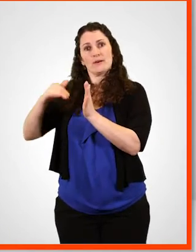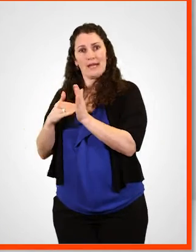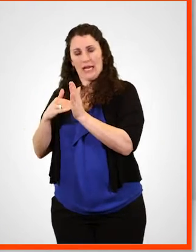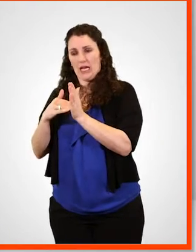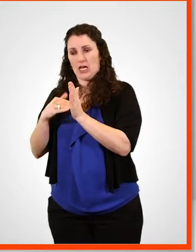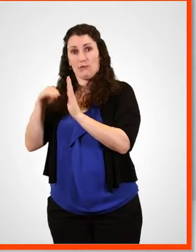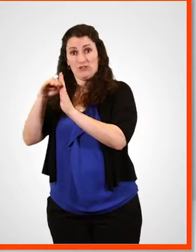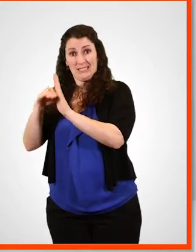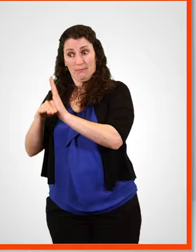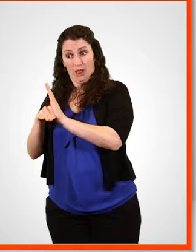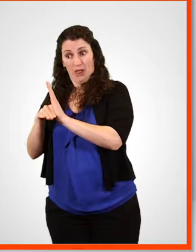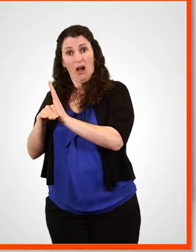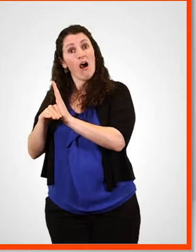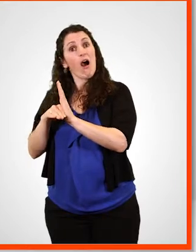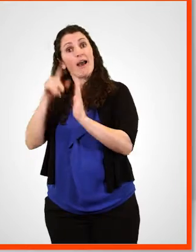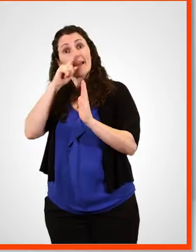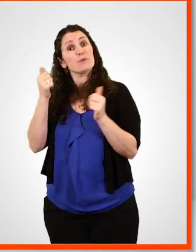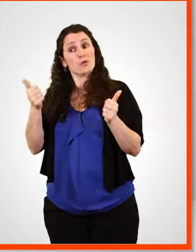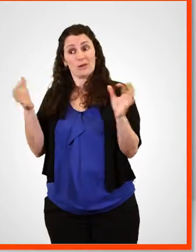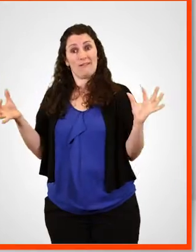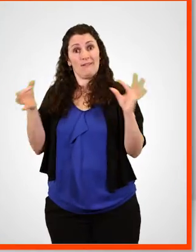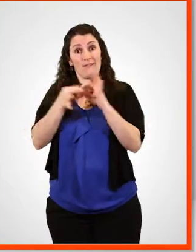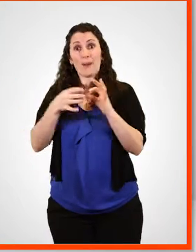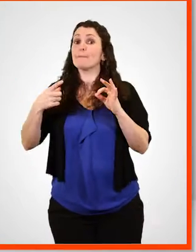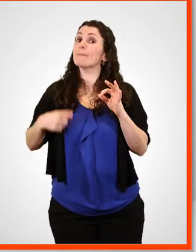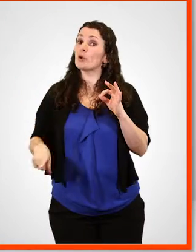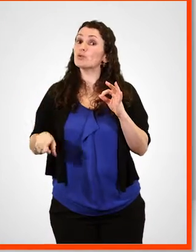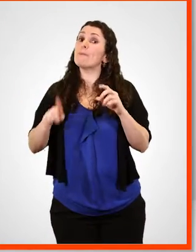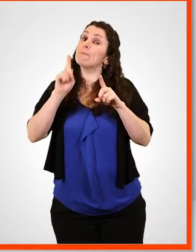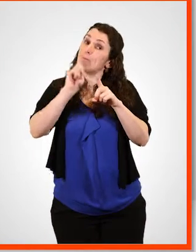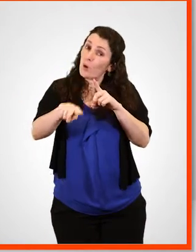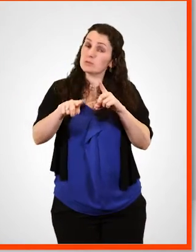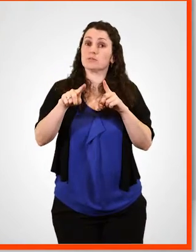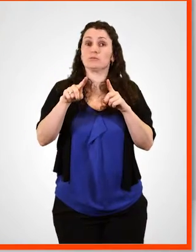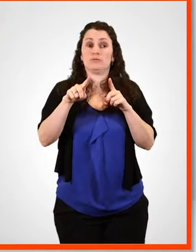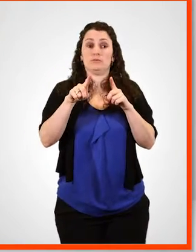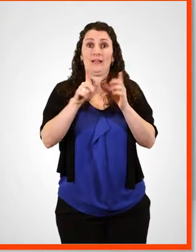because there's a phonetic component, a phonological component, embedded in the names of letters.